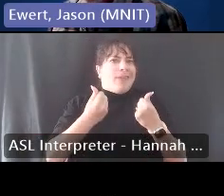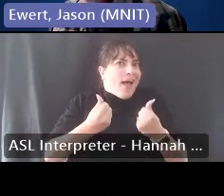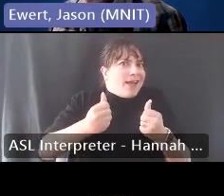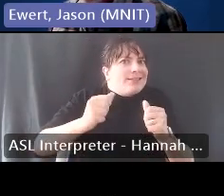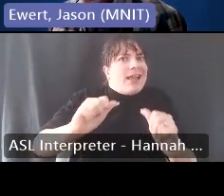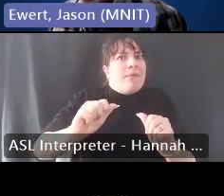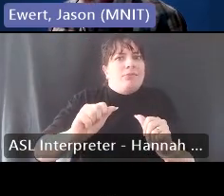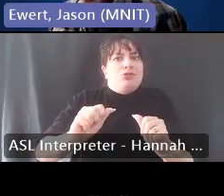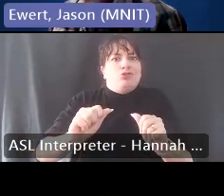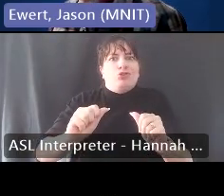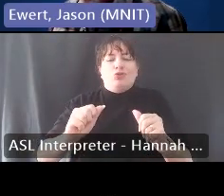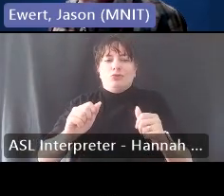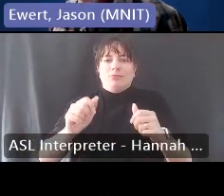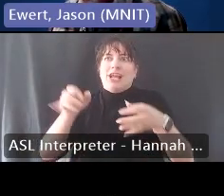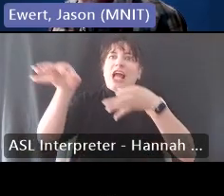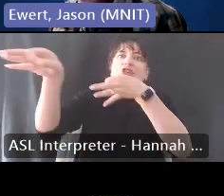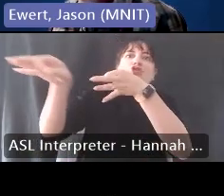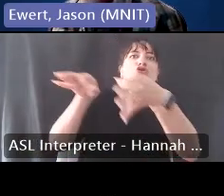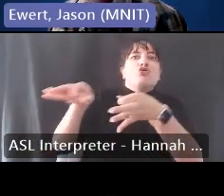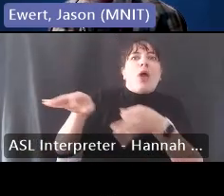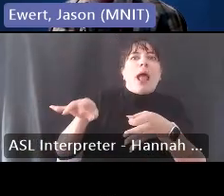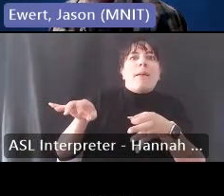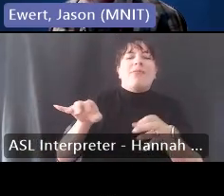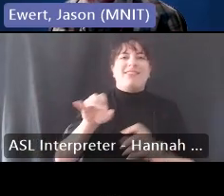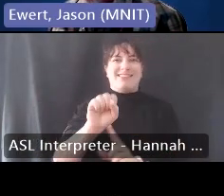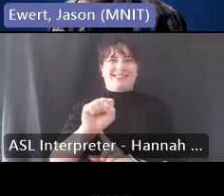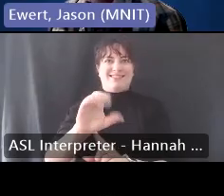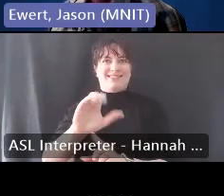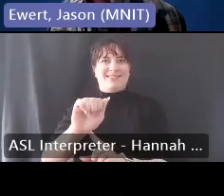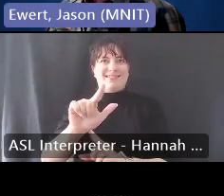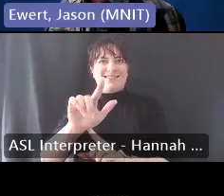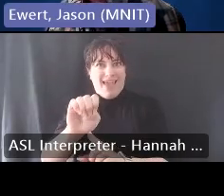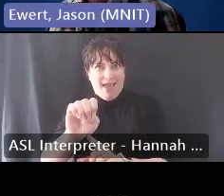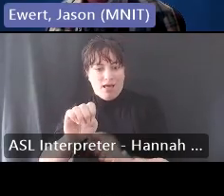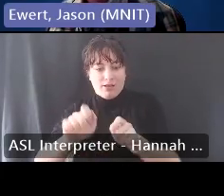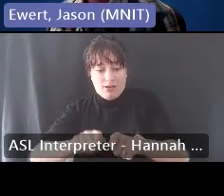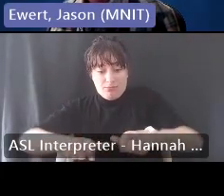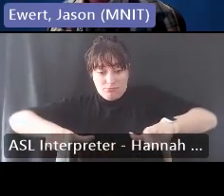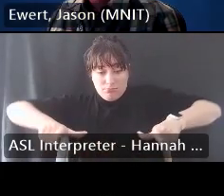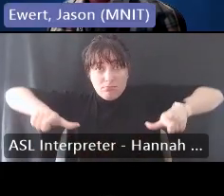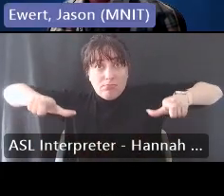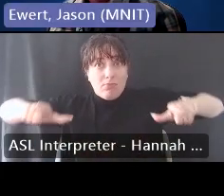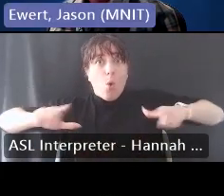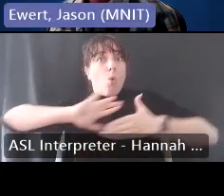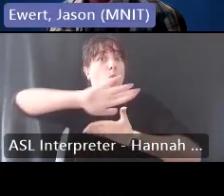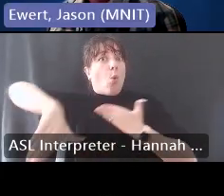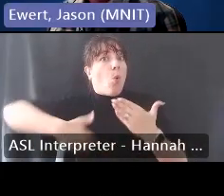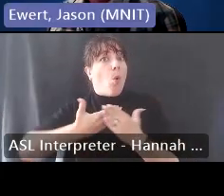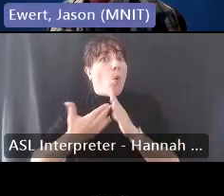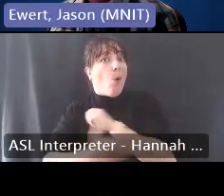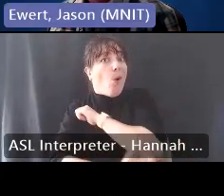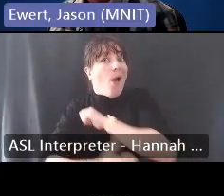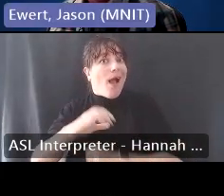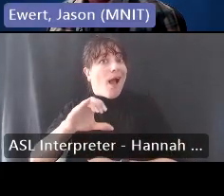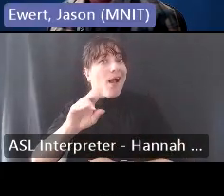is it a building scale or a city scale or a county scale? Because you could have a map of the world,